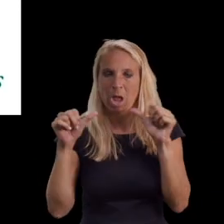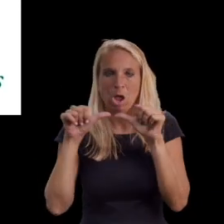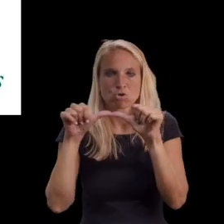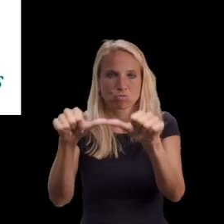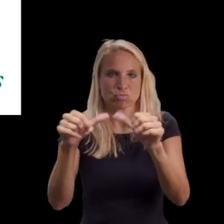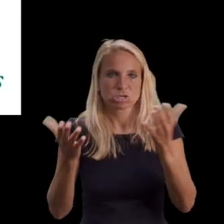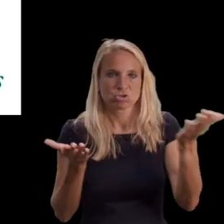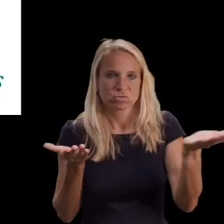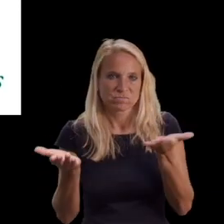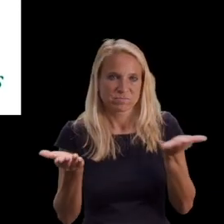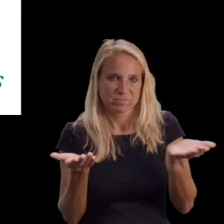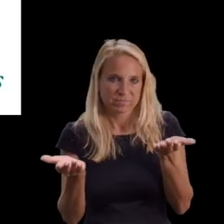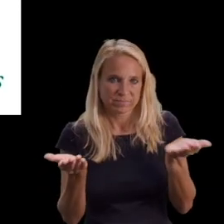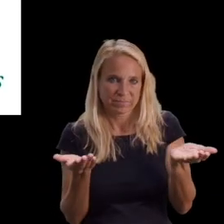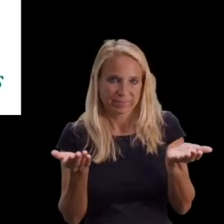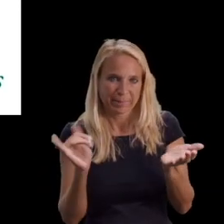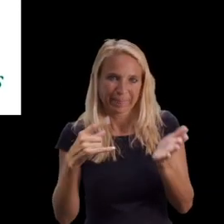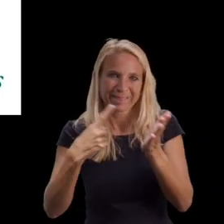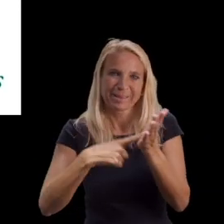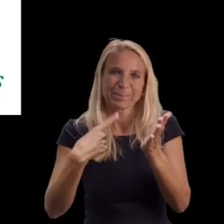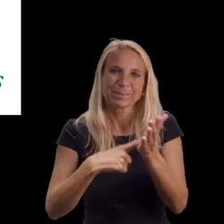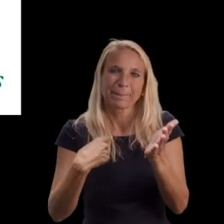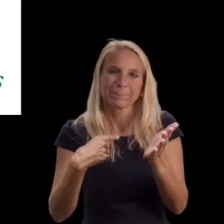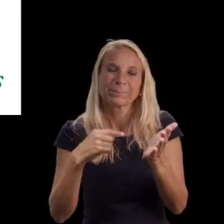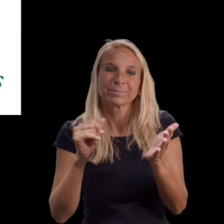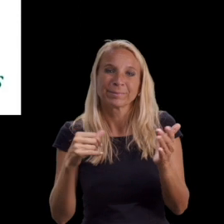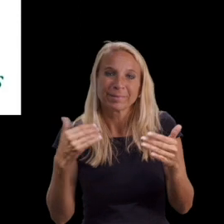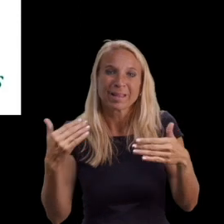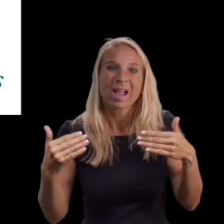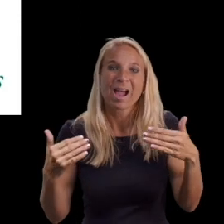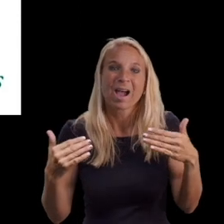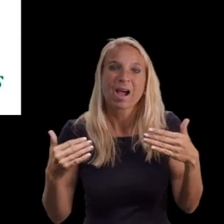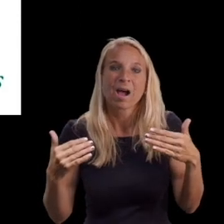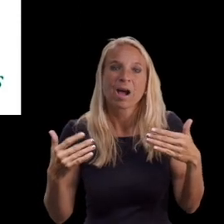So one of the things that sometimes can rise is if,